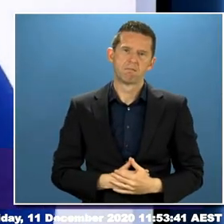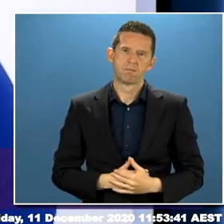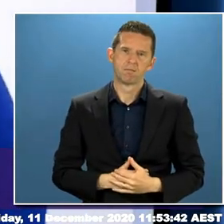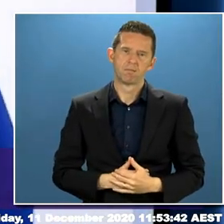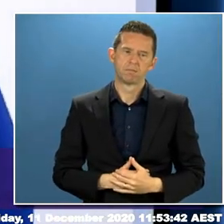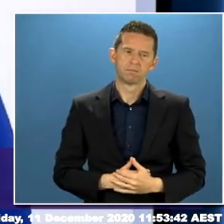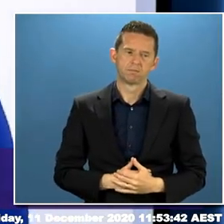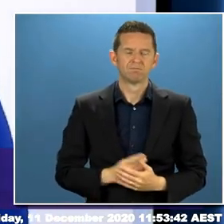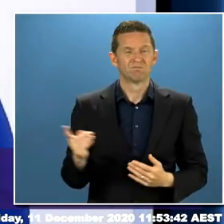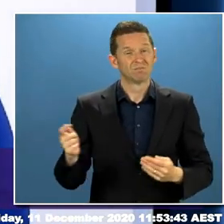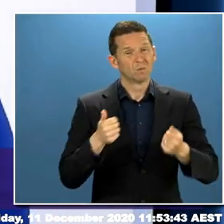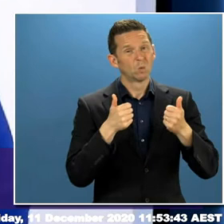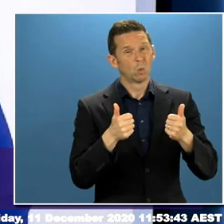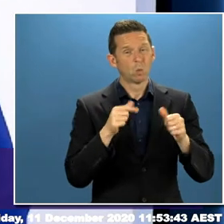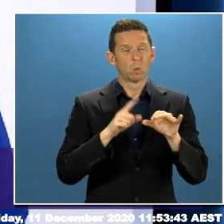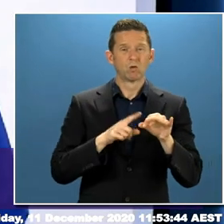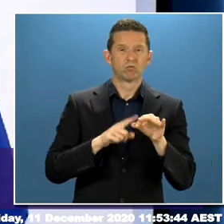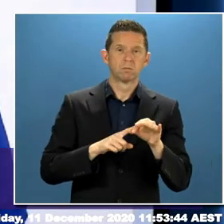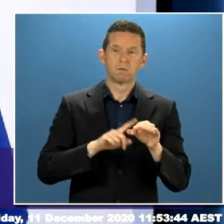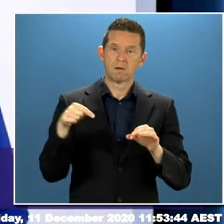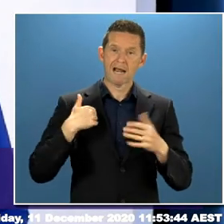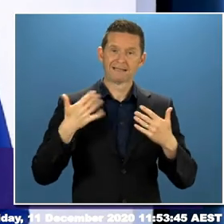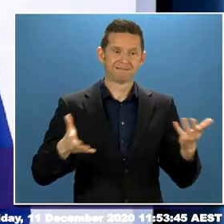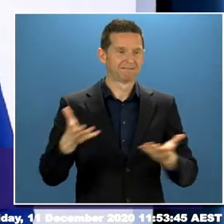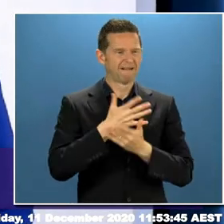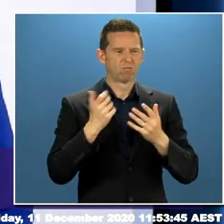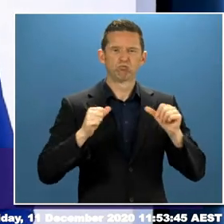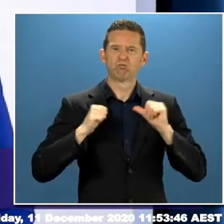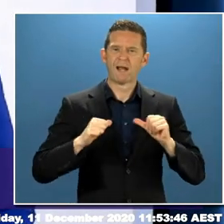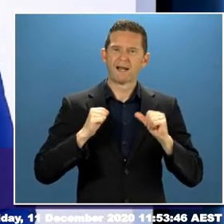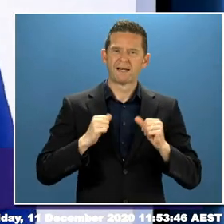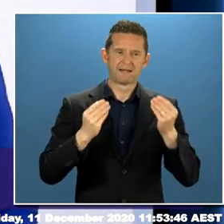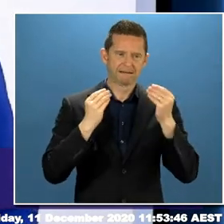We actually had a training session yesterday with all our associates in the